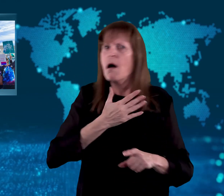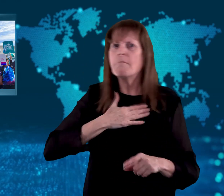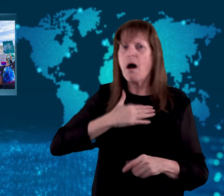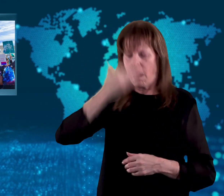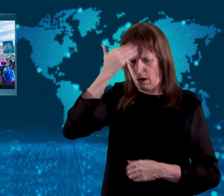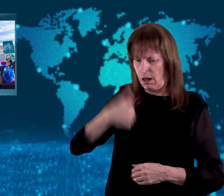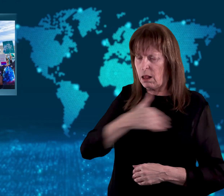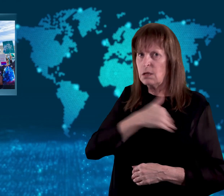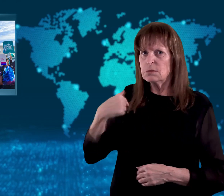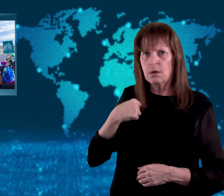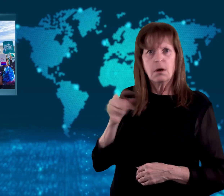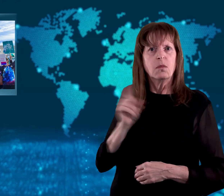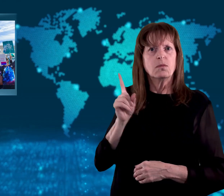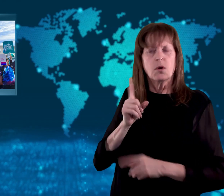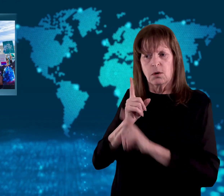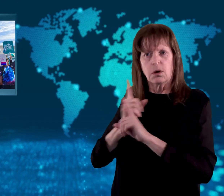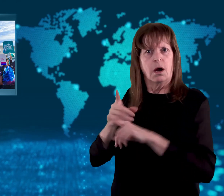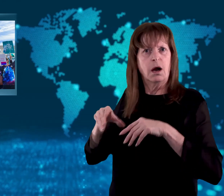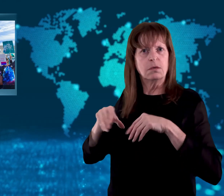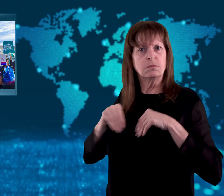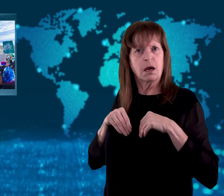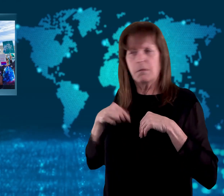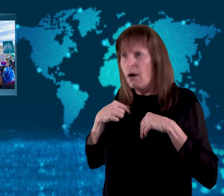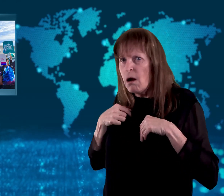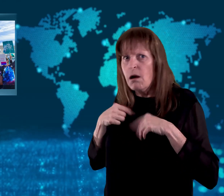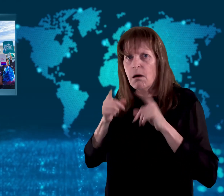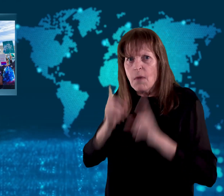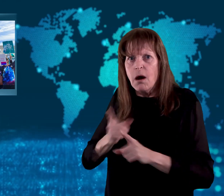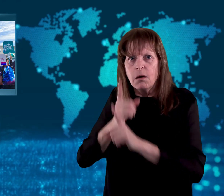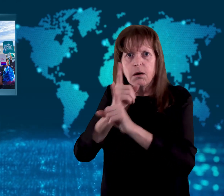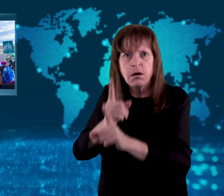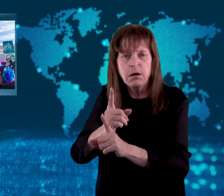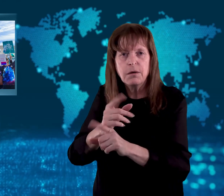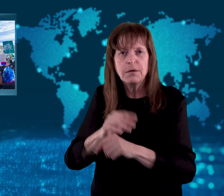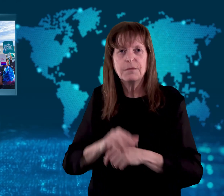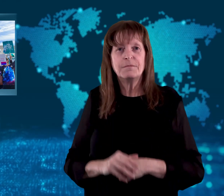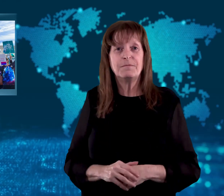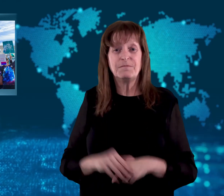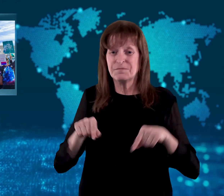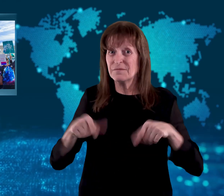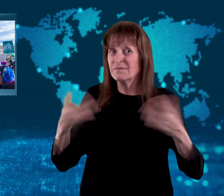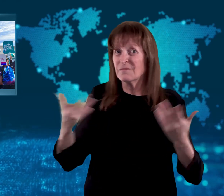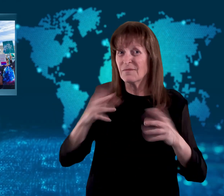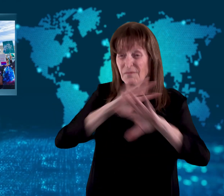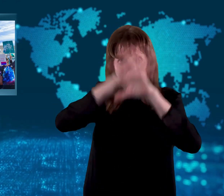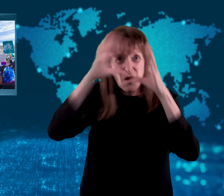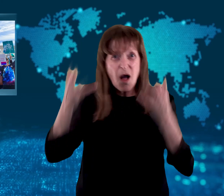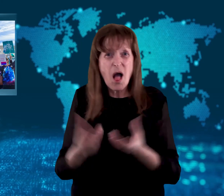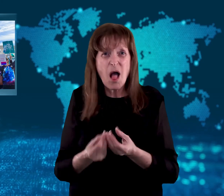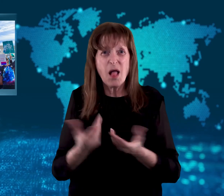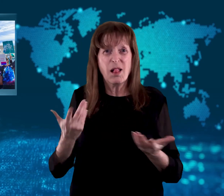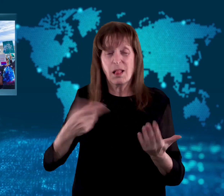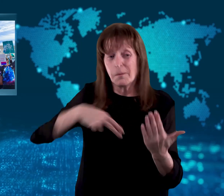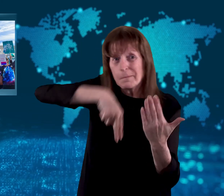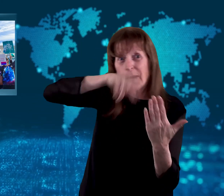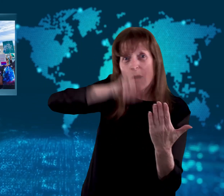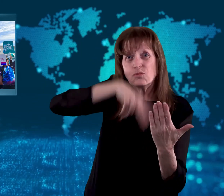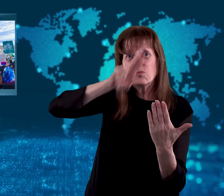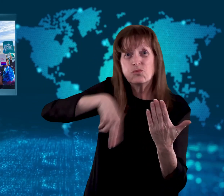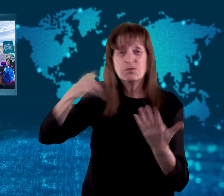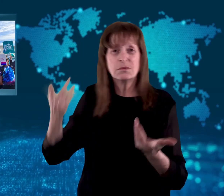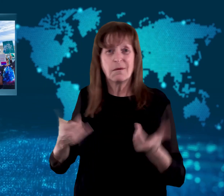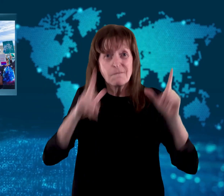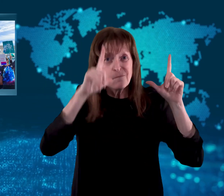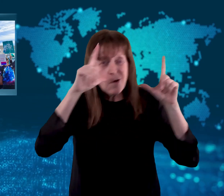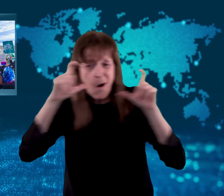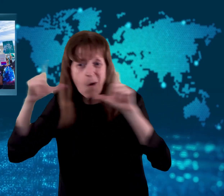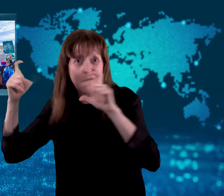other artists to work against their faith too.